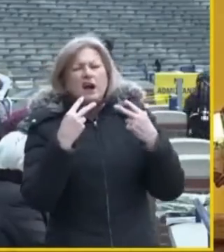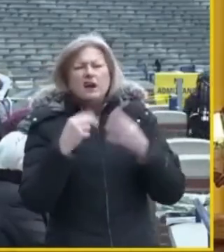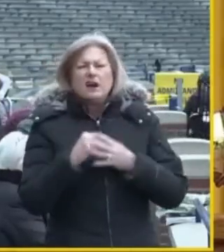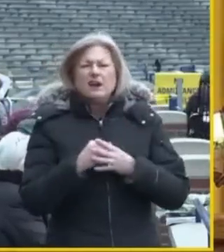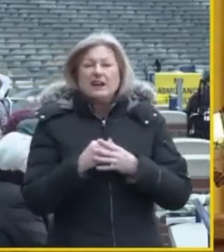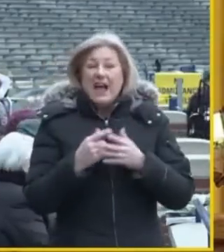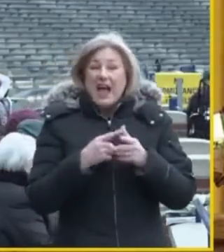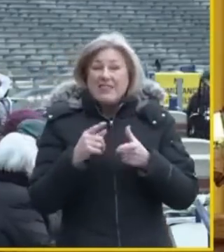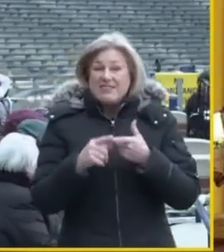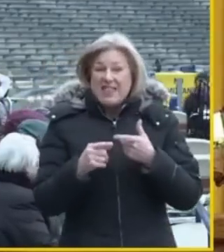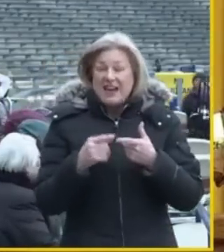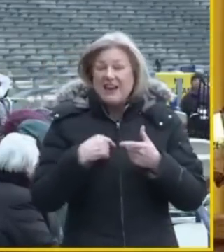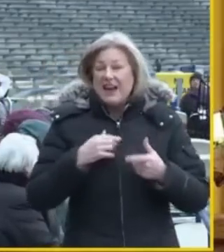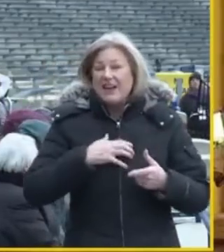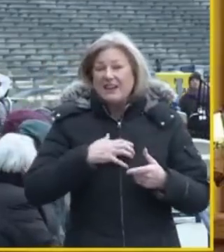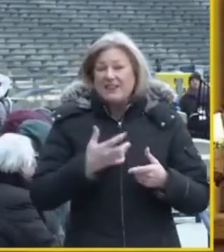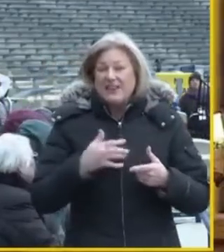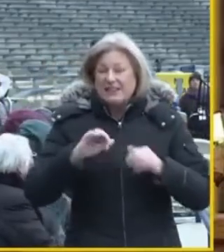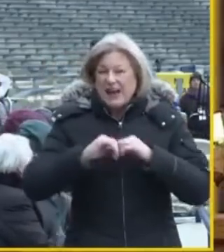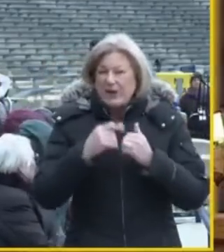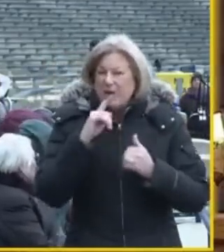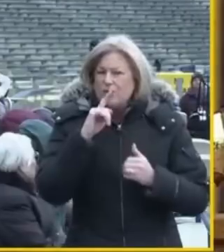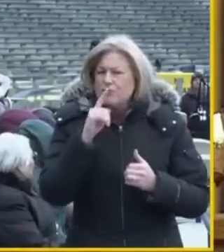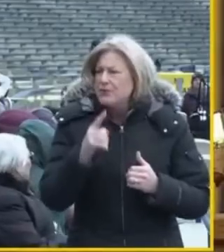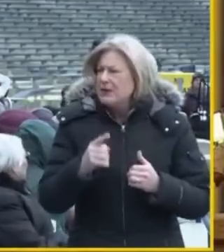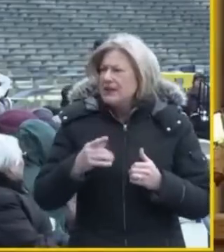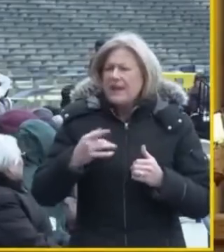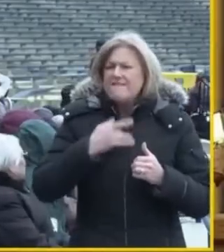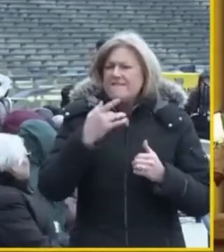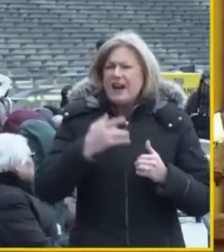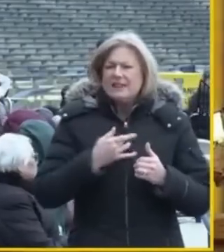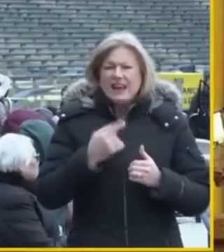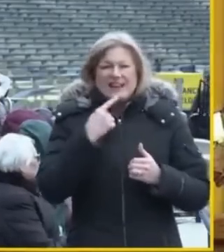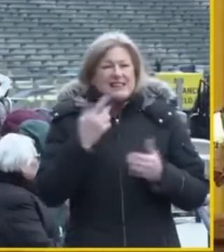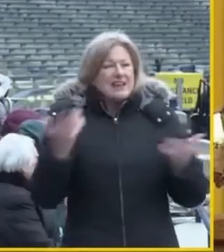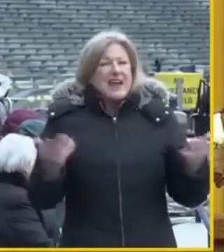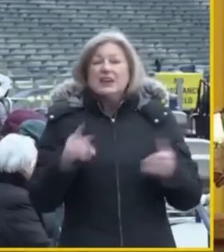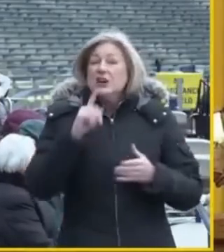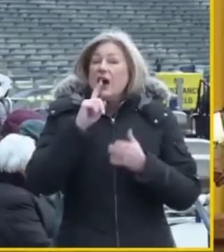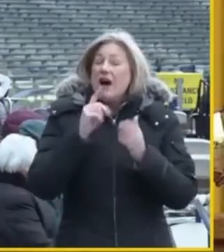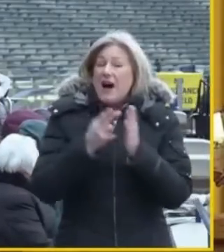And then I confessed how I really felt. I said, look, the truth is I'm worried that the graduates